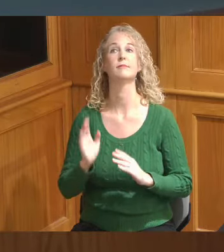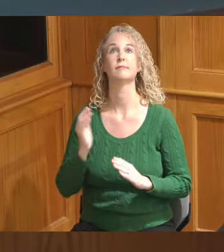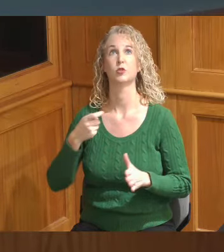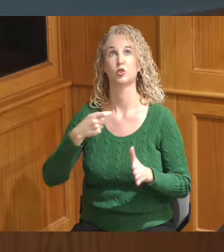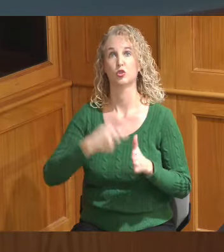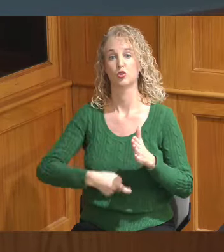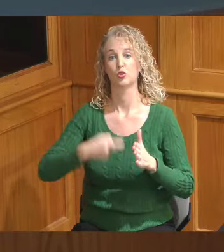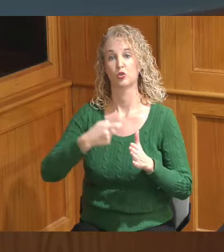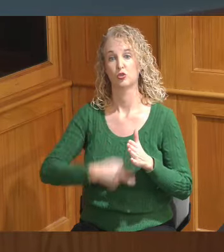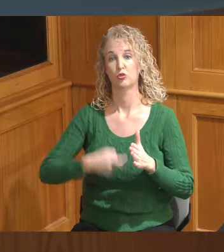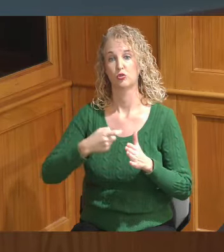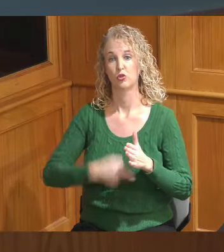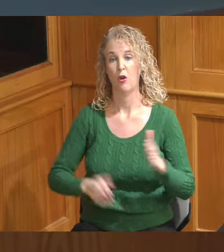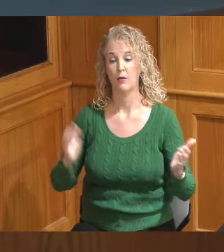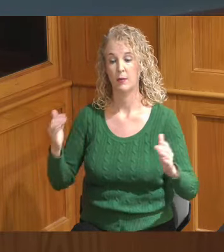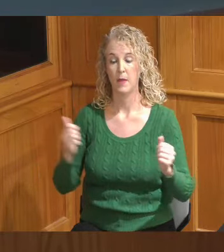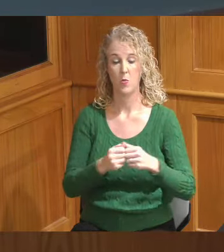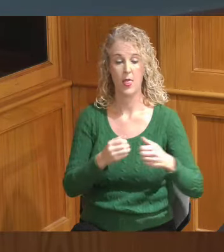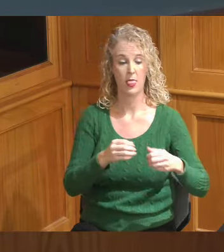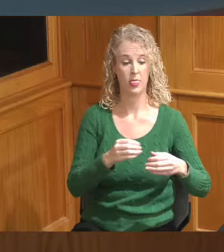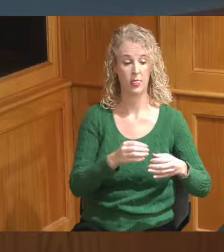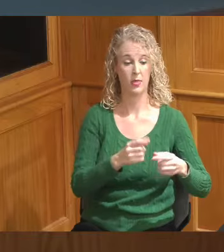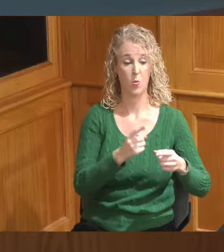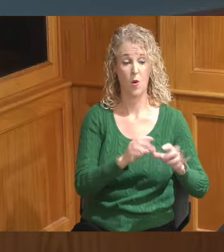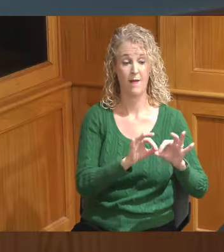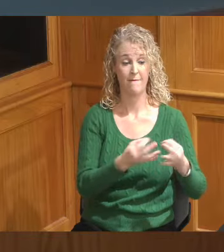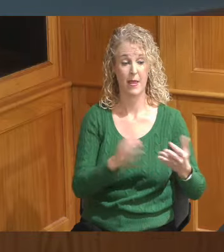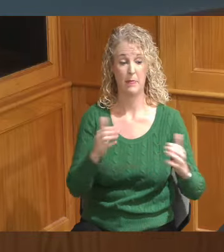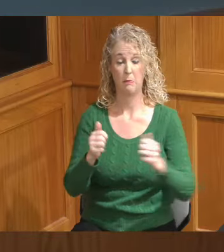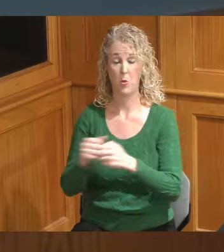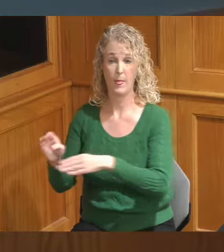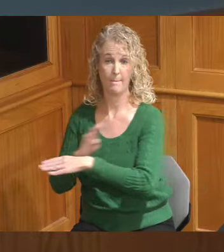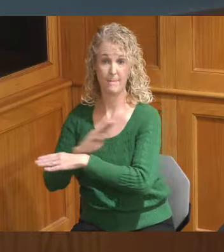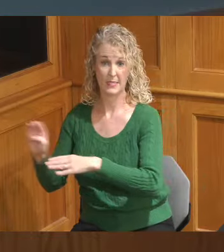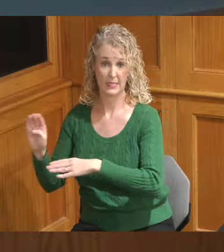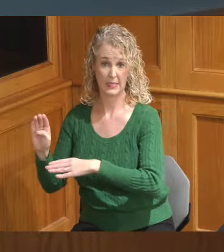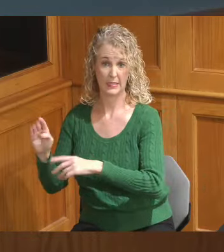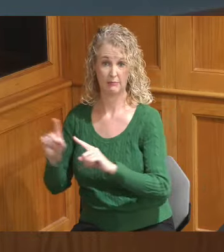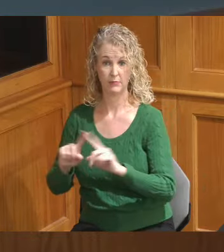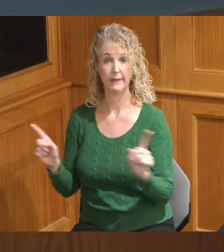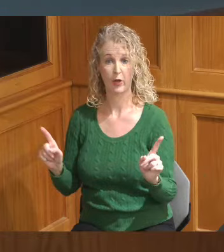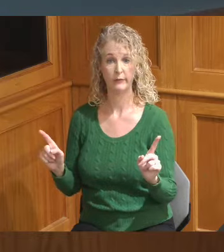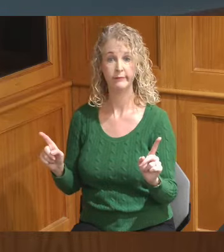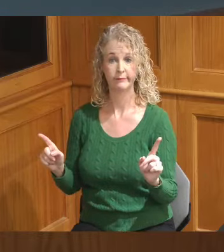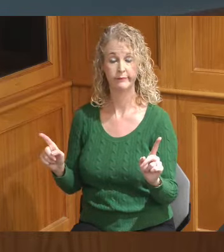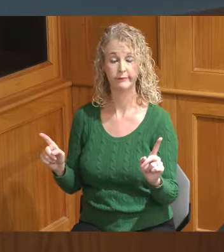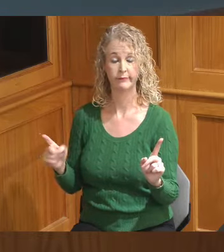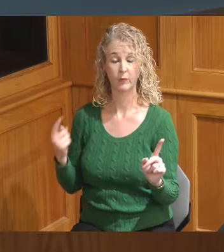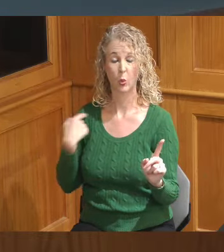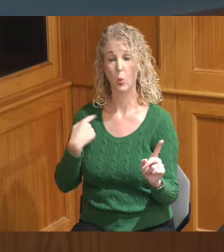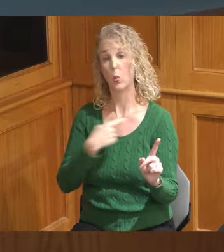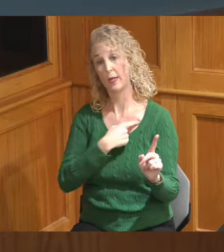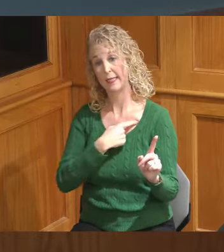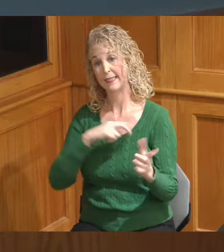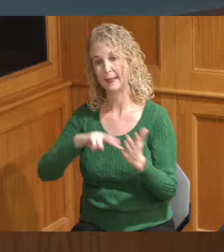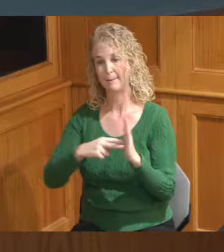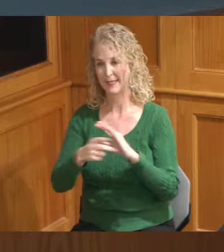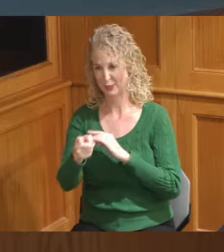individuals and corporations for the sewer system and we have and when I say we I mean MSD and us